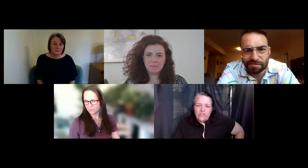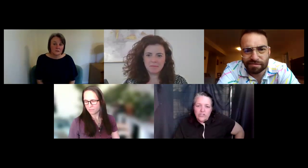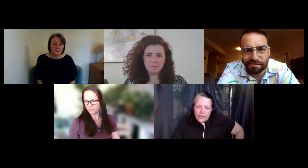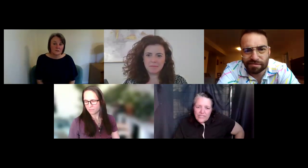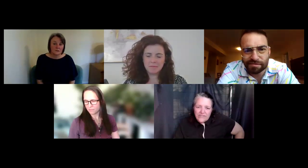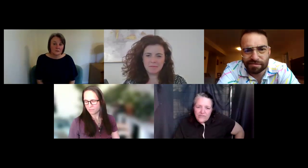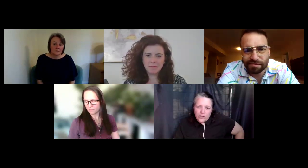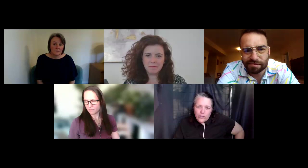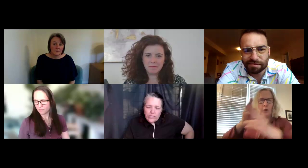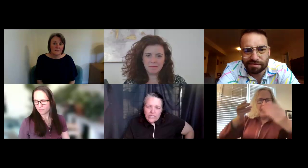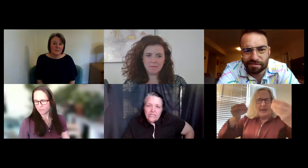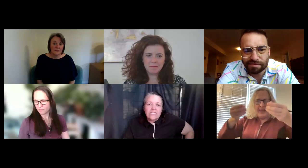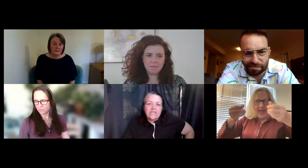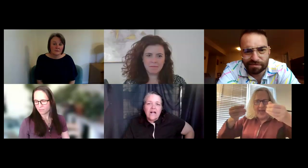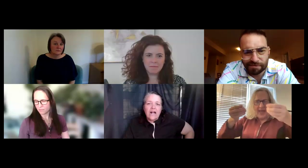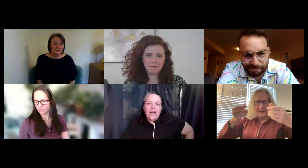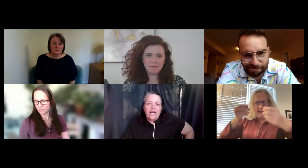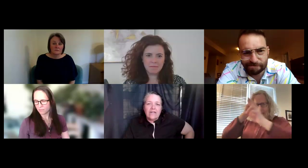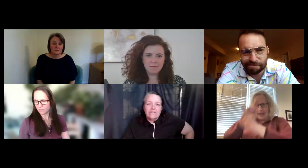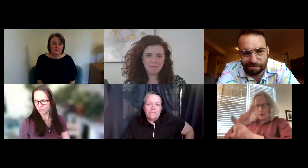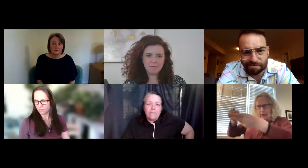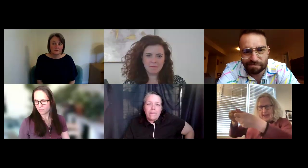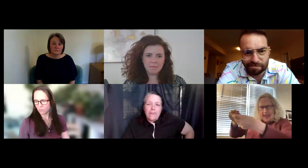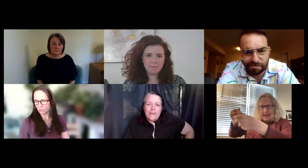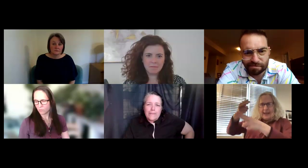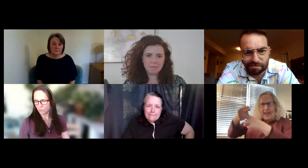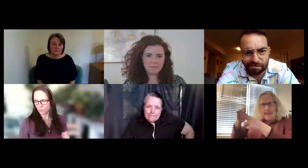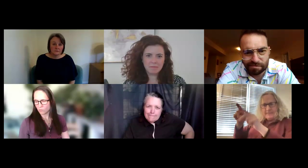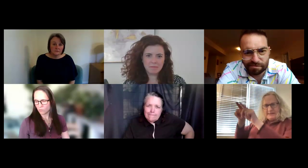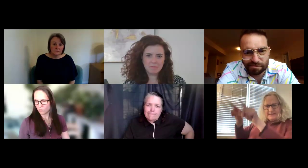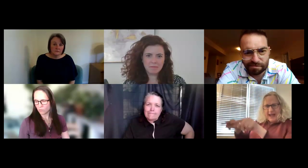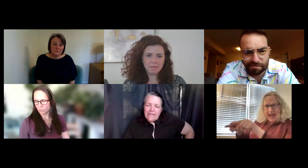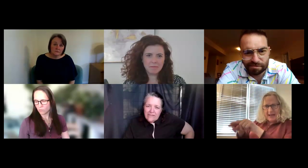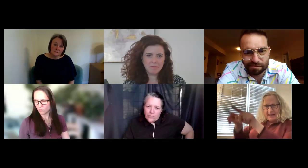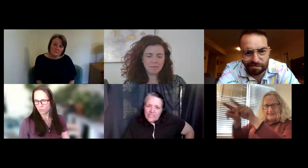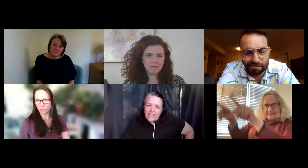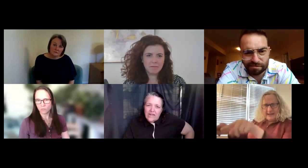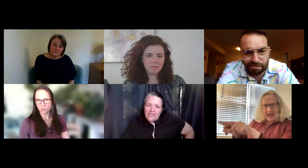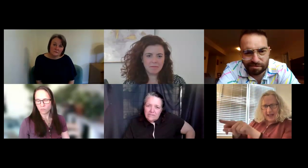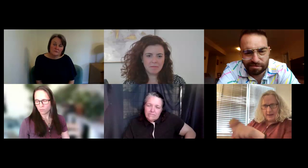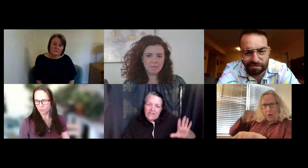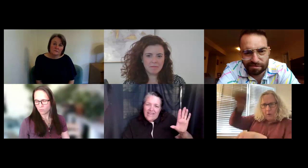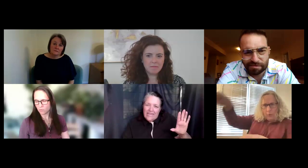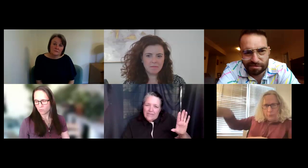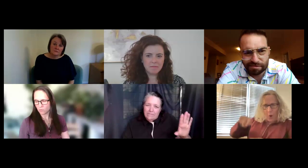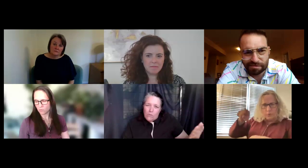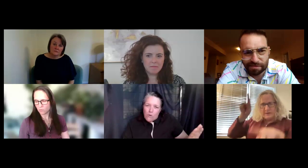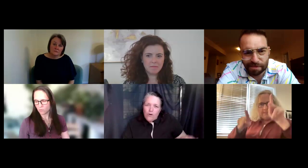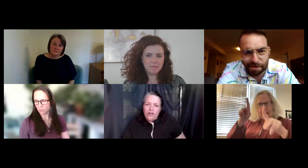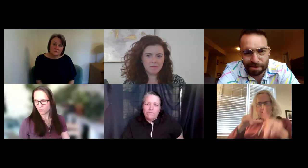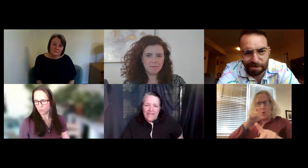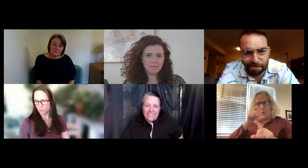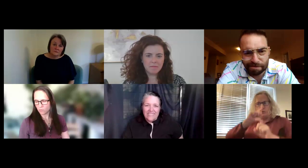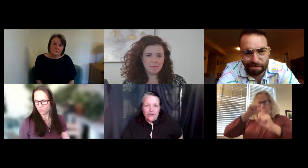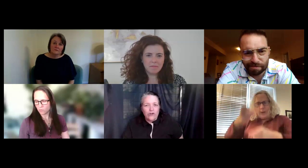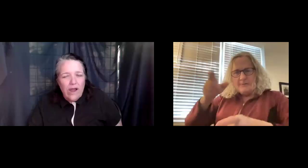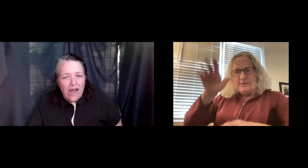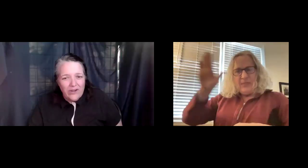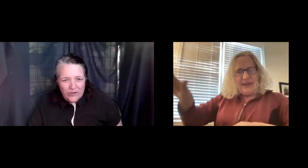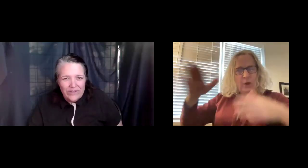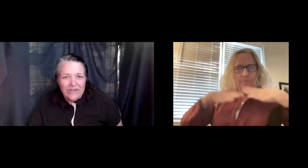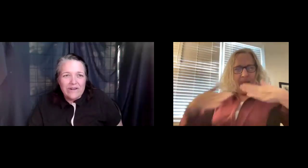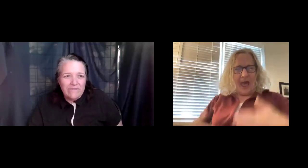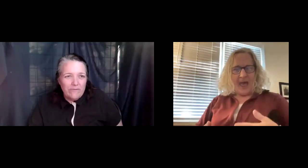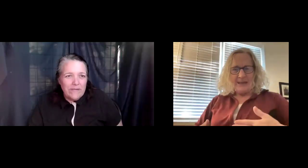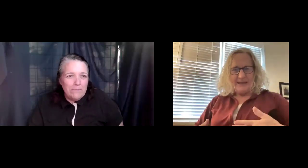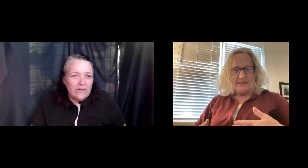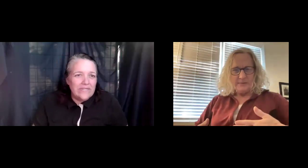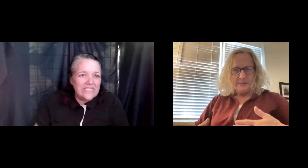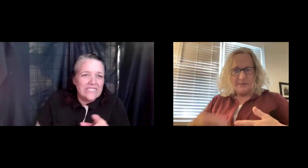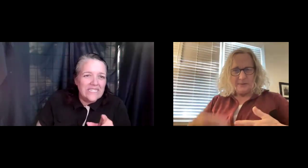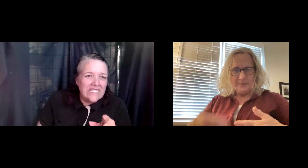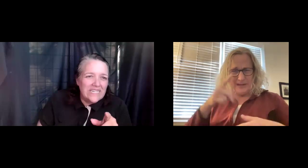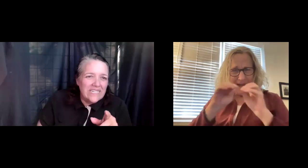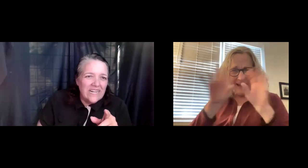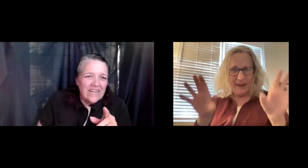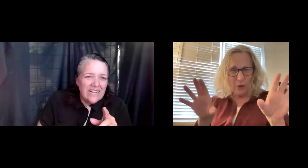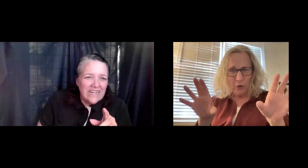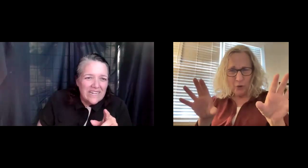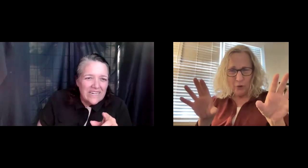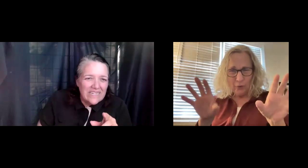was transferred and there was a memorial placed in her honor for people...